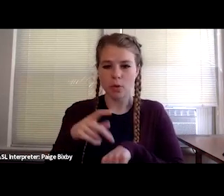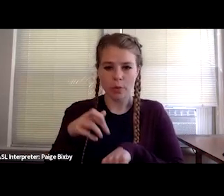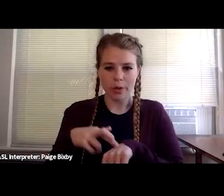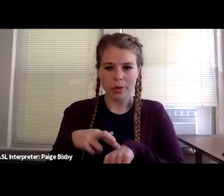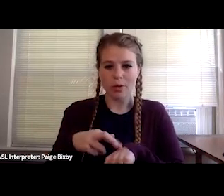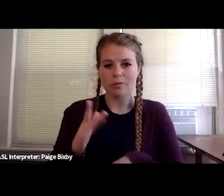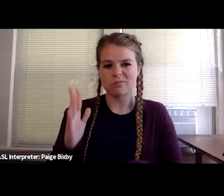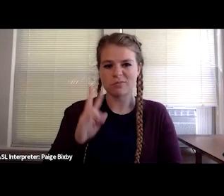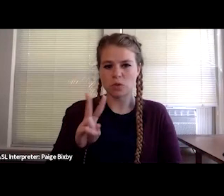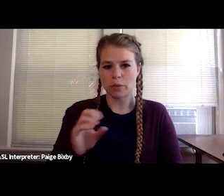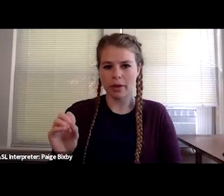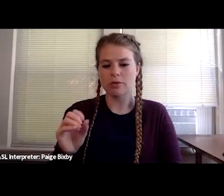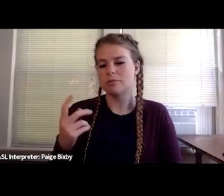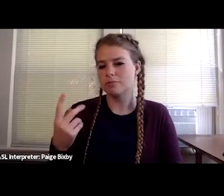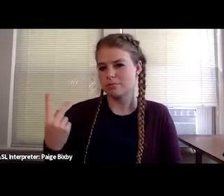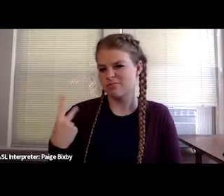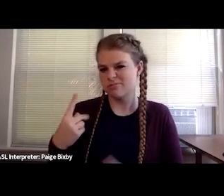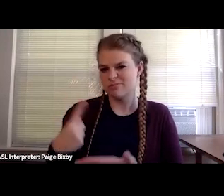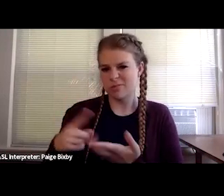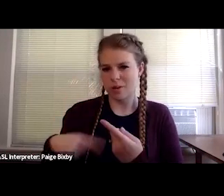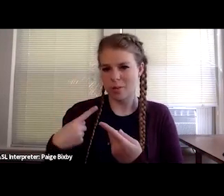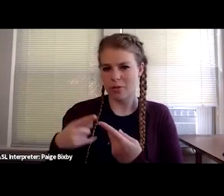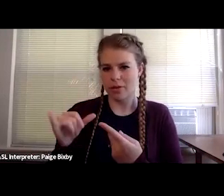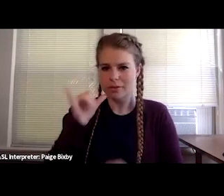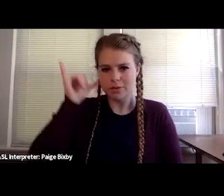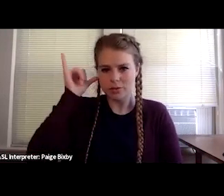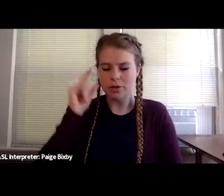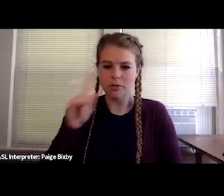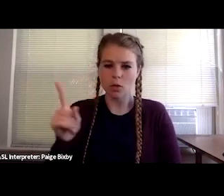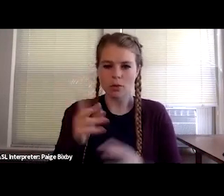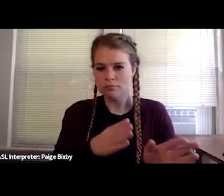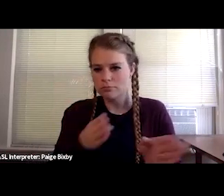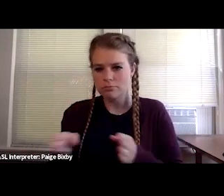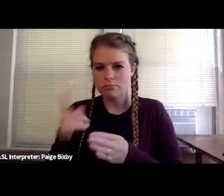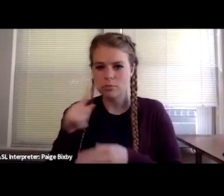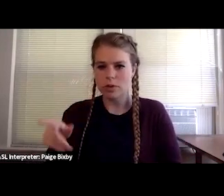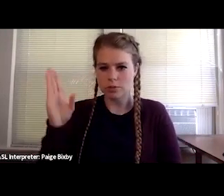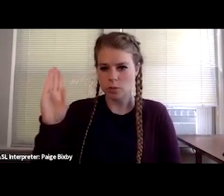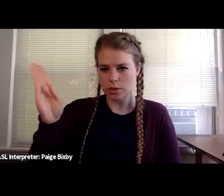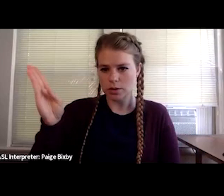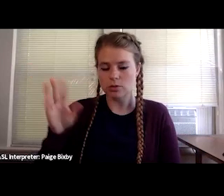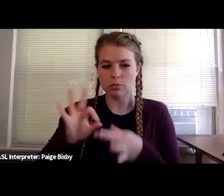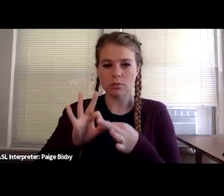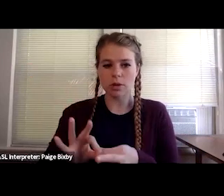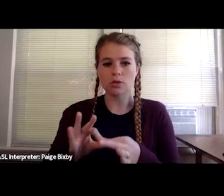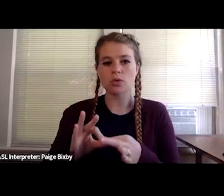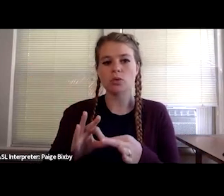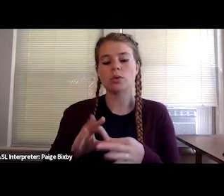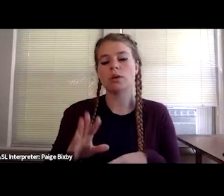in our preparation yesterday for the presentation. And then due to kinda supply chain, you know, processes,